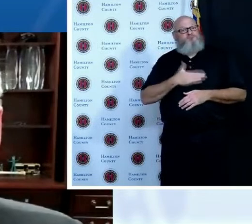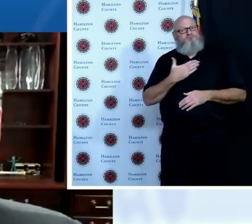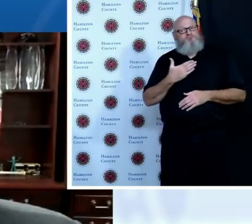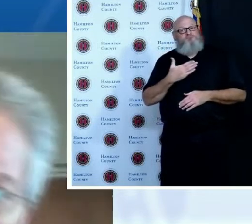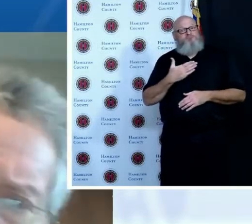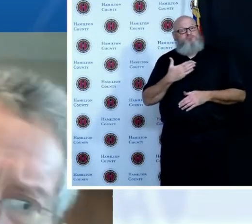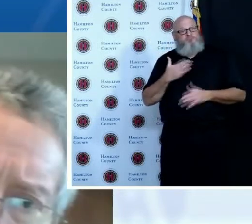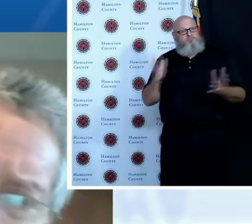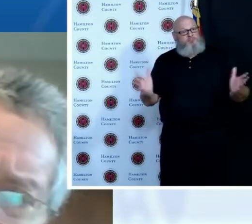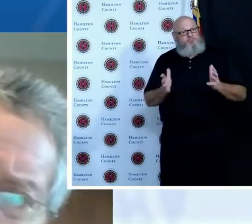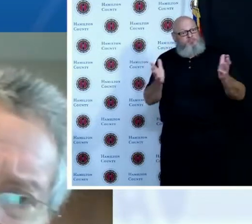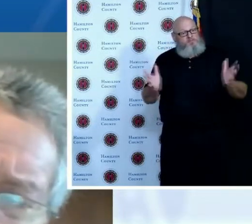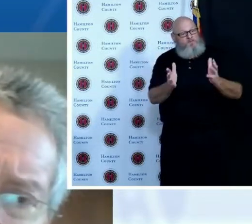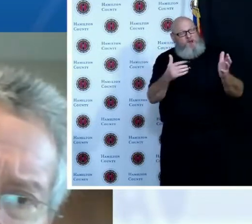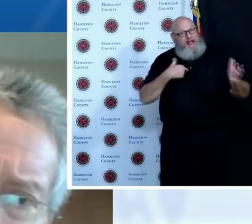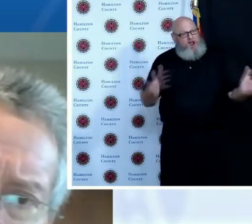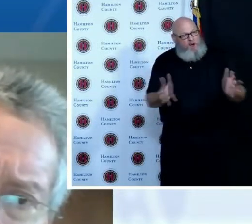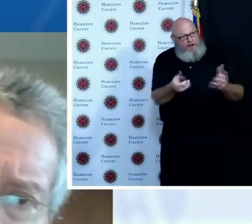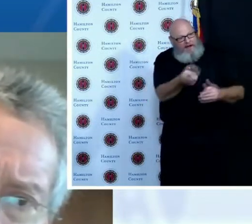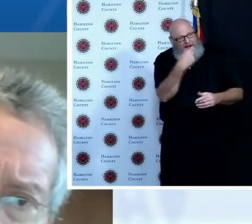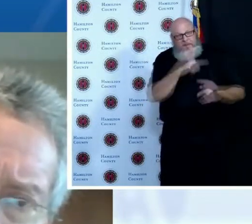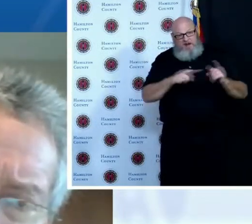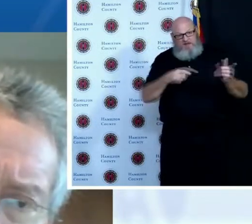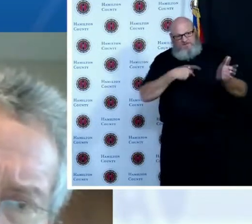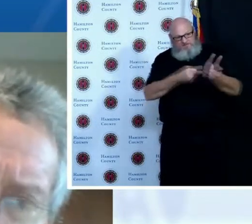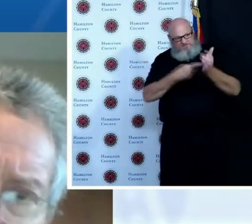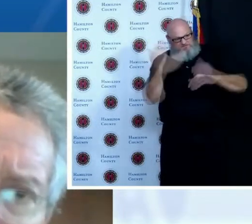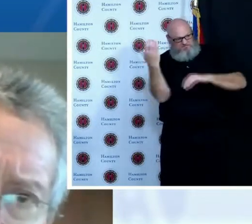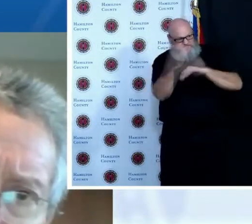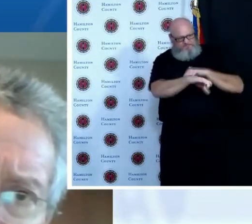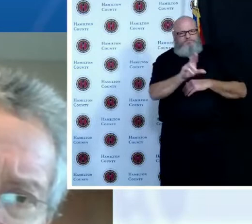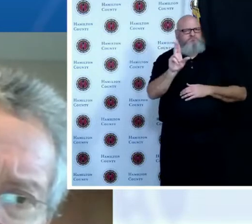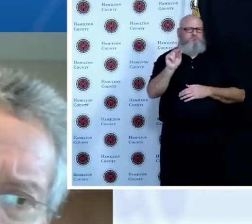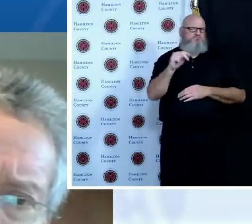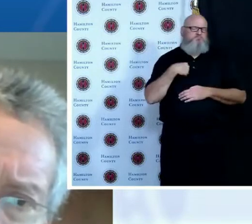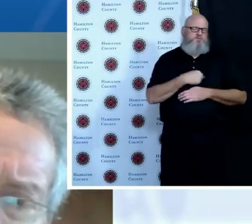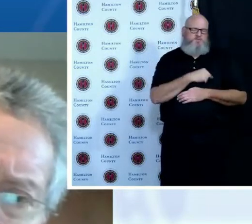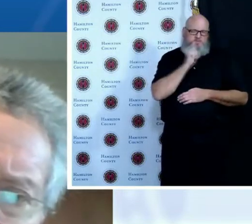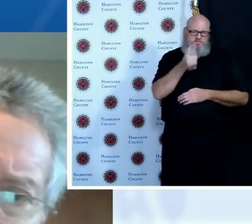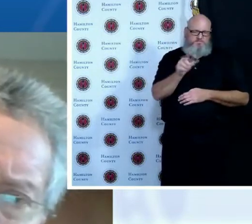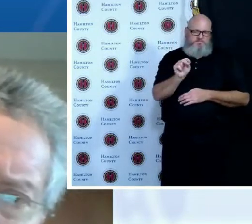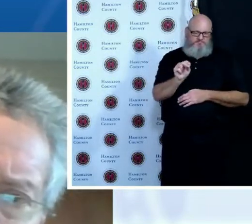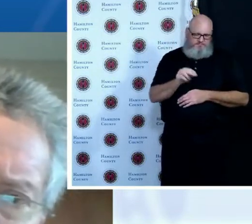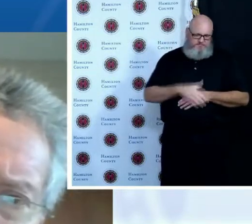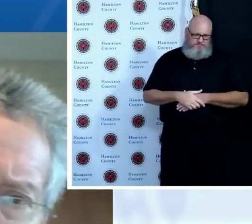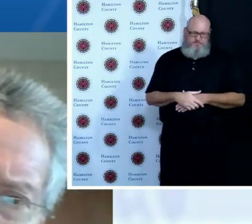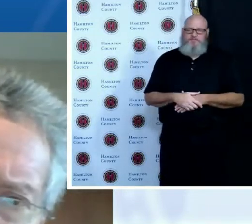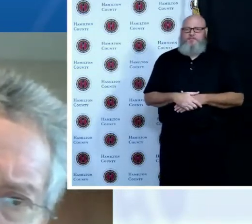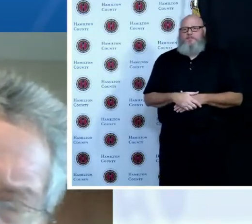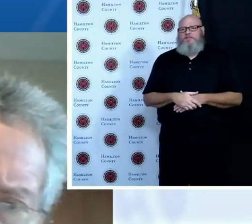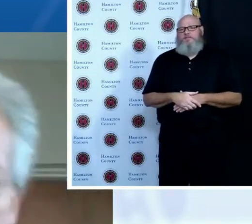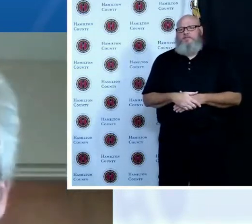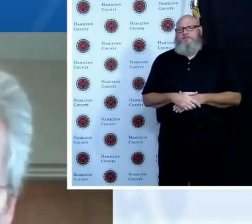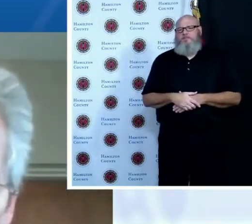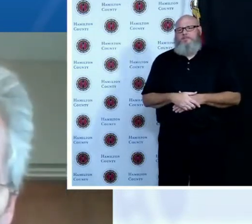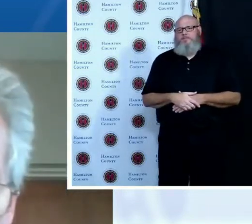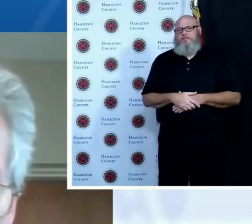thank you do you have any information from the Governor about about how soon like tomorrow will he I mean everybody's waiting for this how how 1B is going to roll out